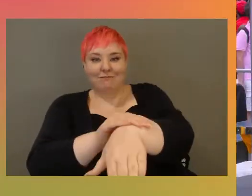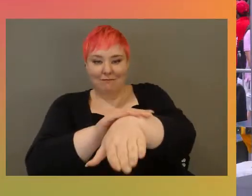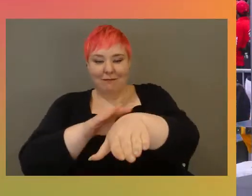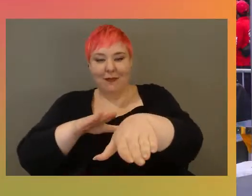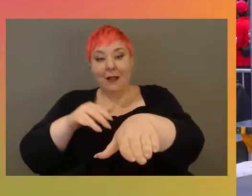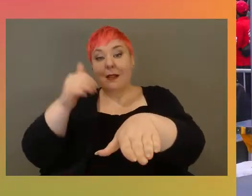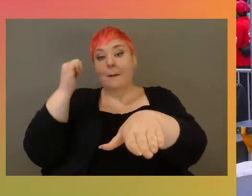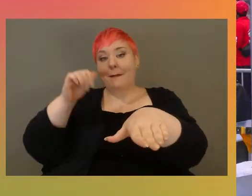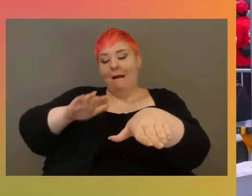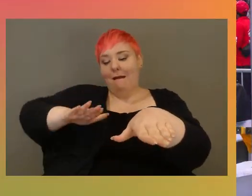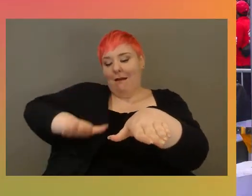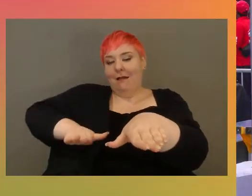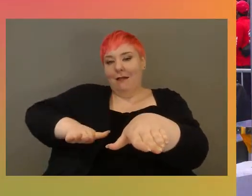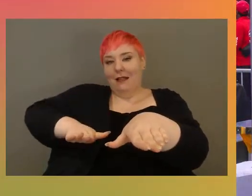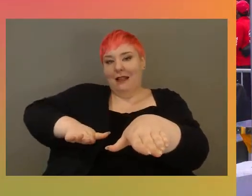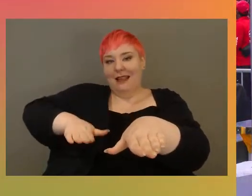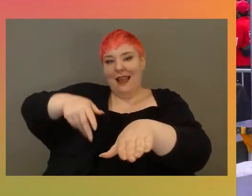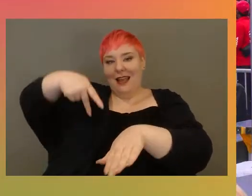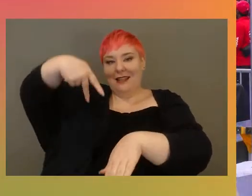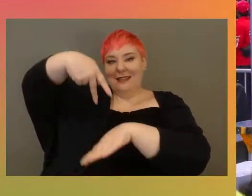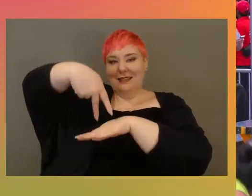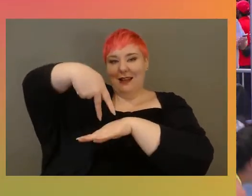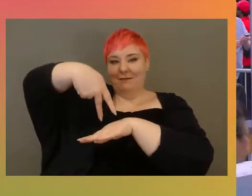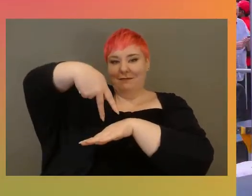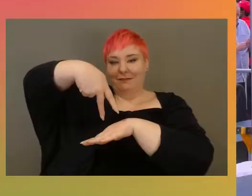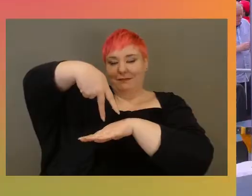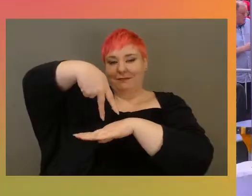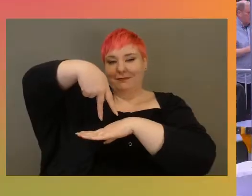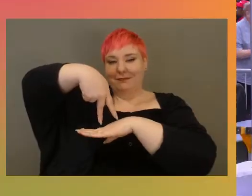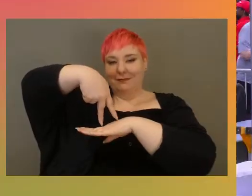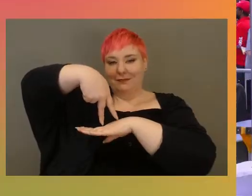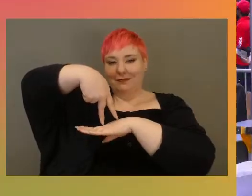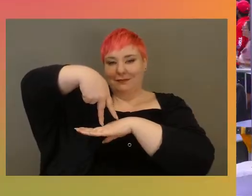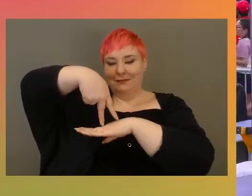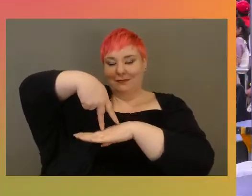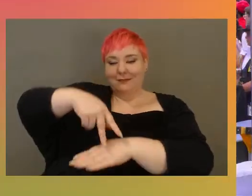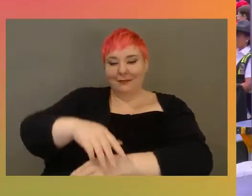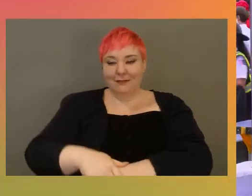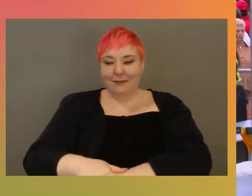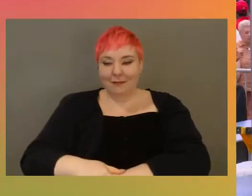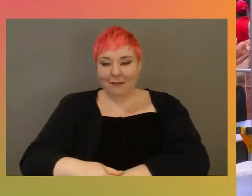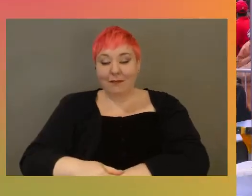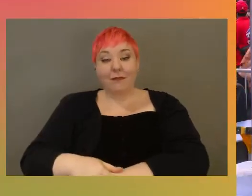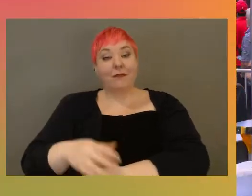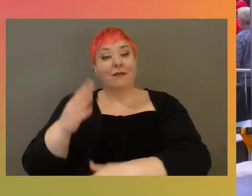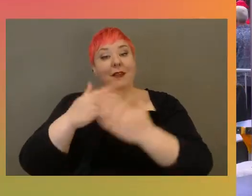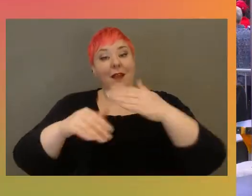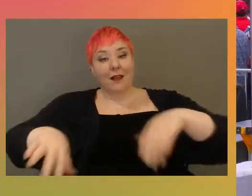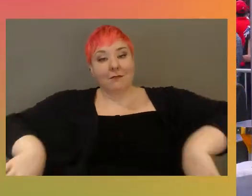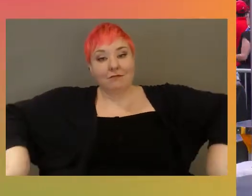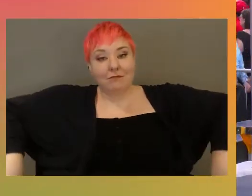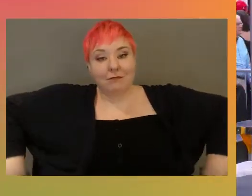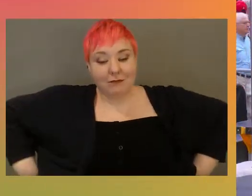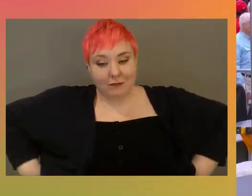THE AIR AND THE LEFT FOOT COMES FORWARD BETWEEN YOUR HAND. PICK IT UP AND PUT IT THERE. PLAN TO BE BACK HEAL, COME TO